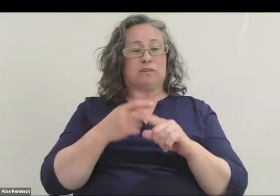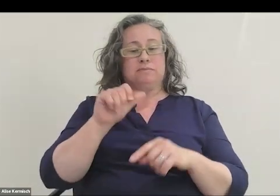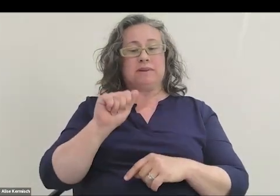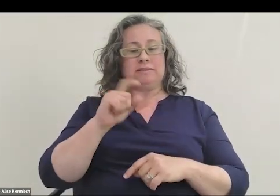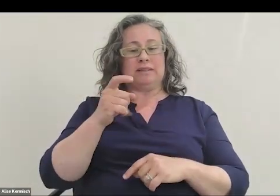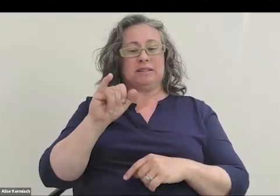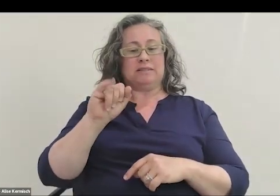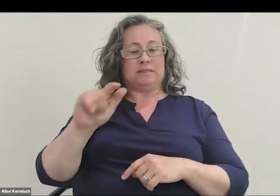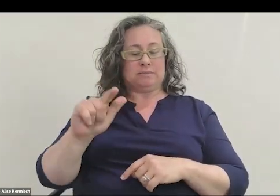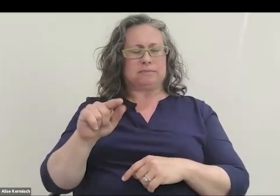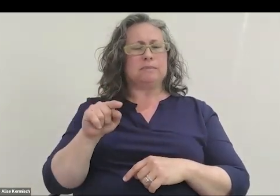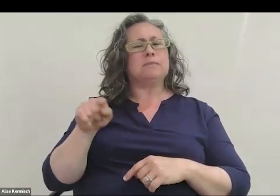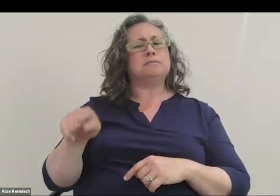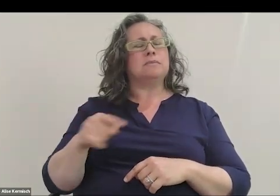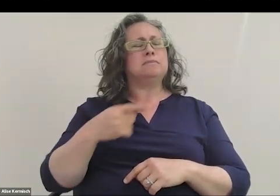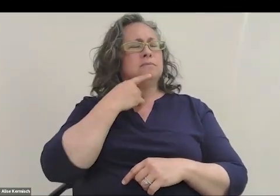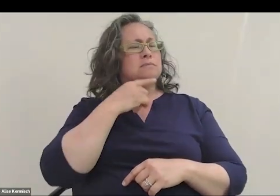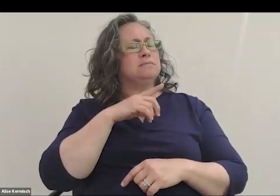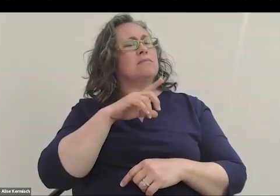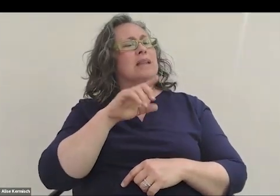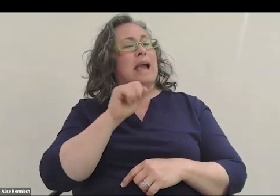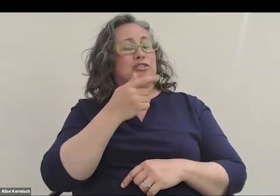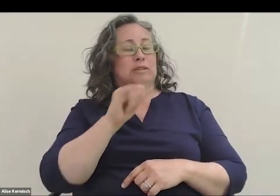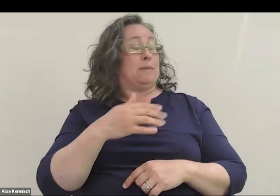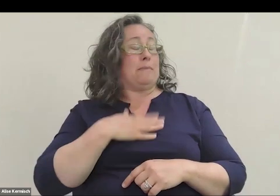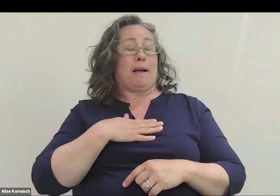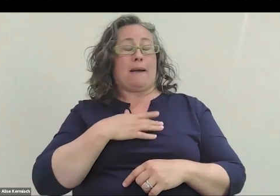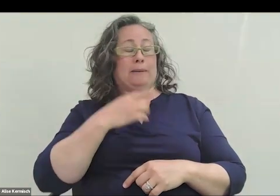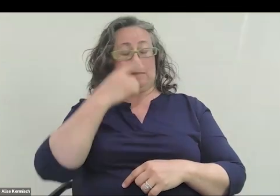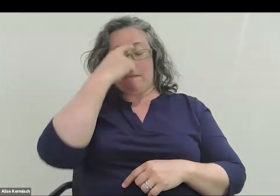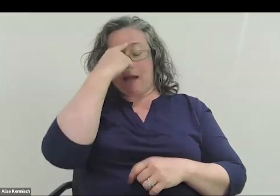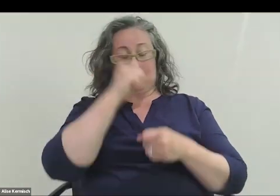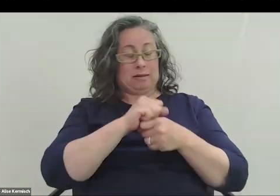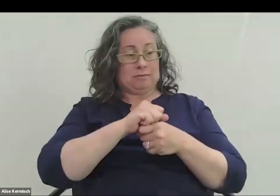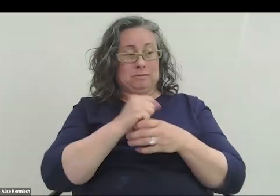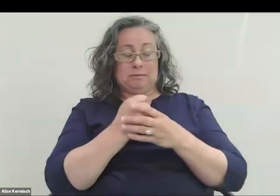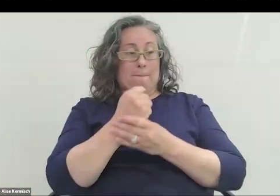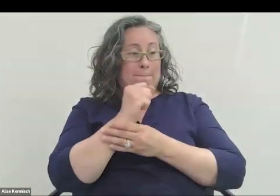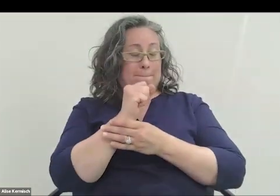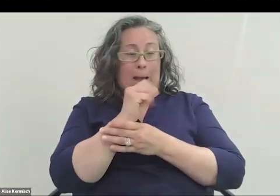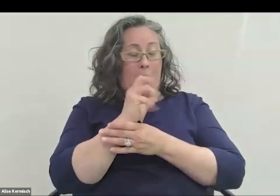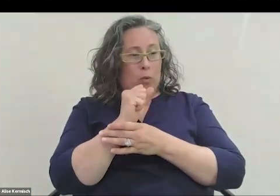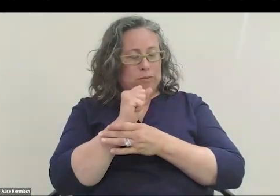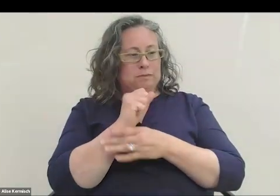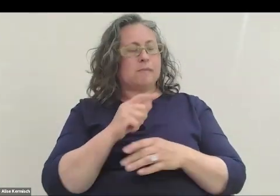who says, "Dear Ashley, my mind is blown. I'm sure that's a sentiment shared by many. Next year, I'm starting my PhD thesis